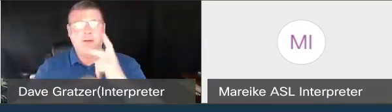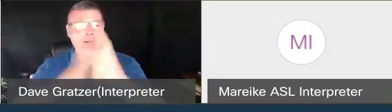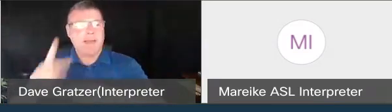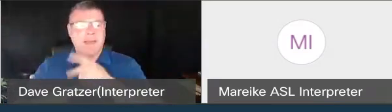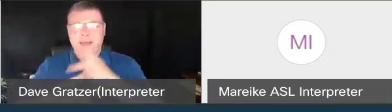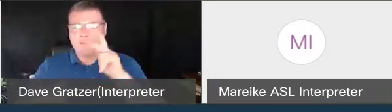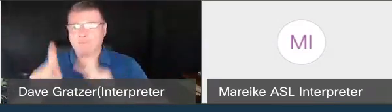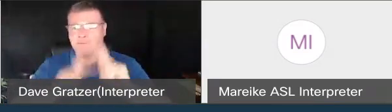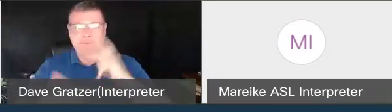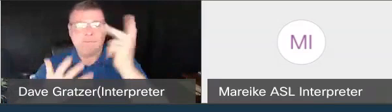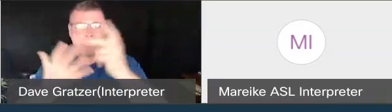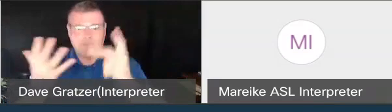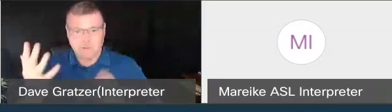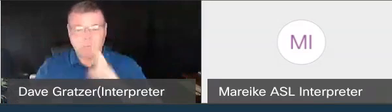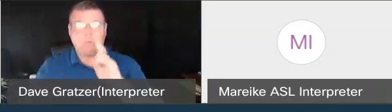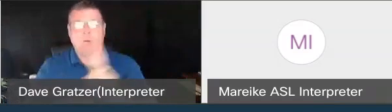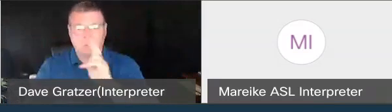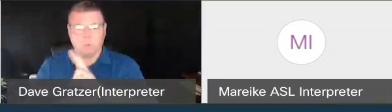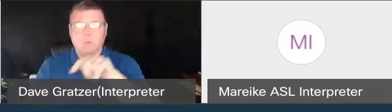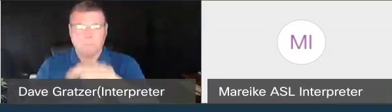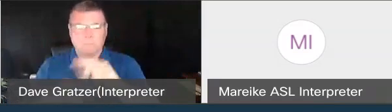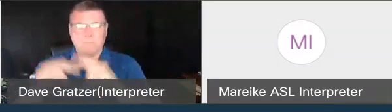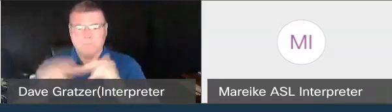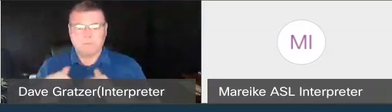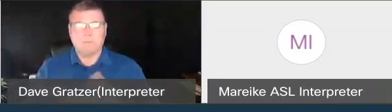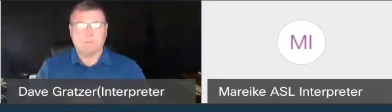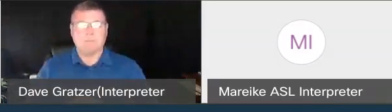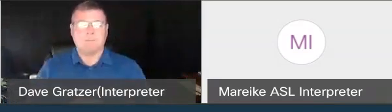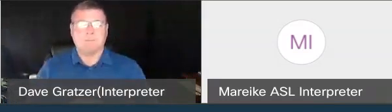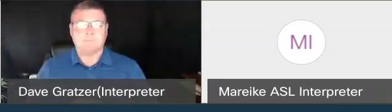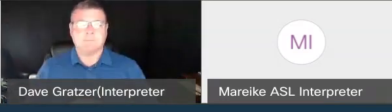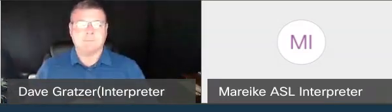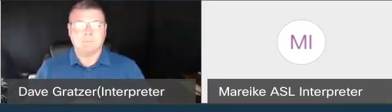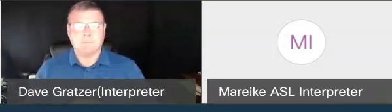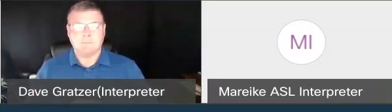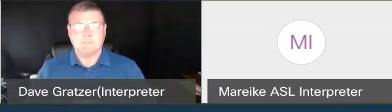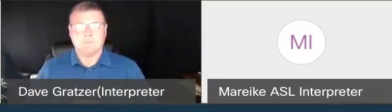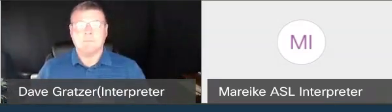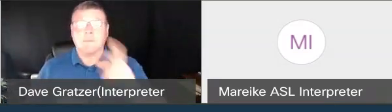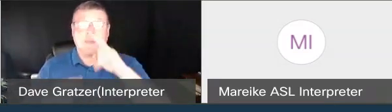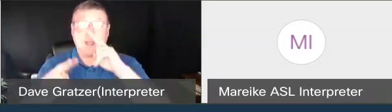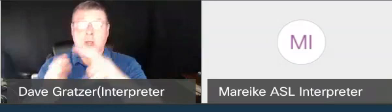that will be using this facility. Dunford: And we have over-- you know, you'll look across the spectrum of sobering centers